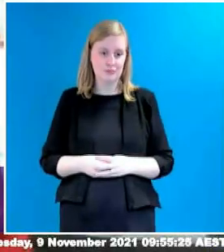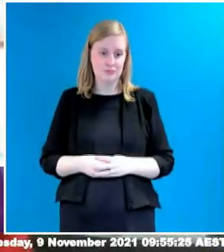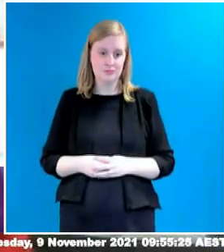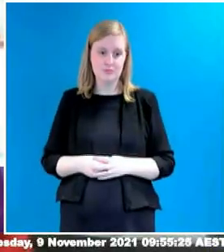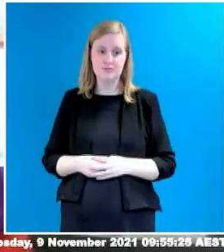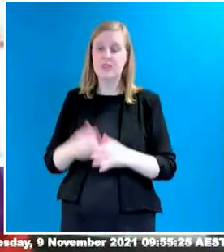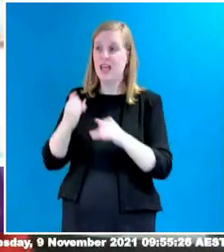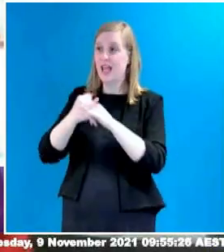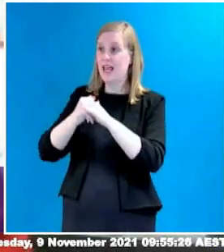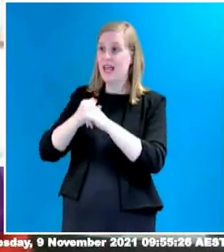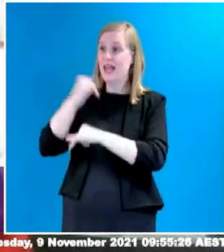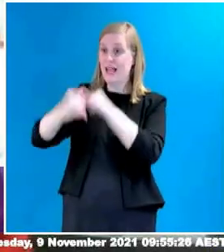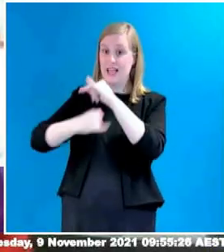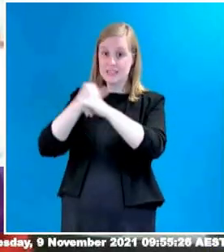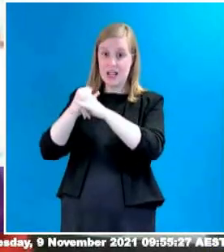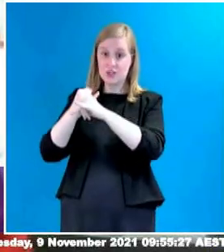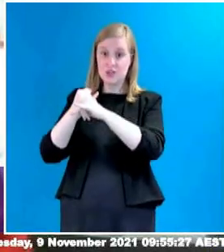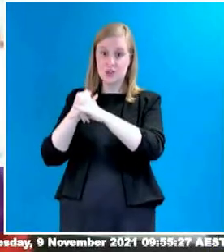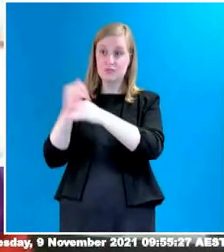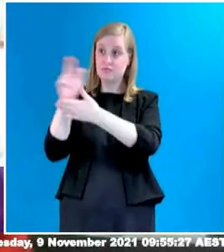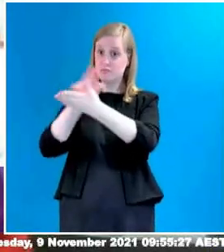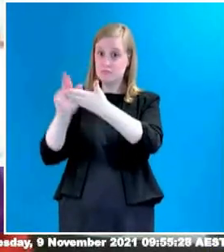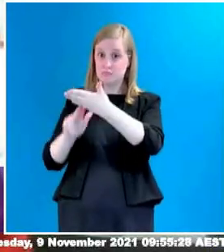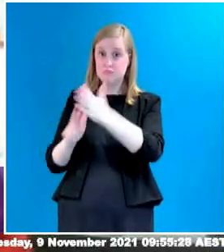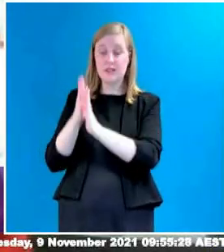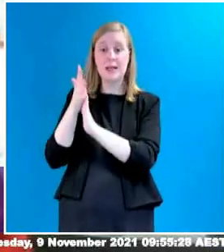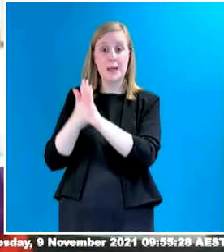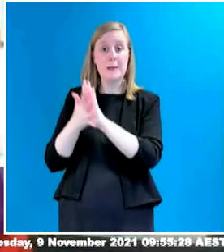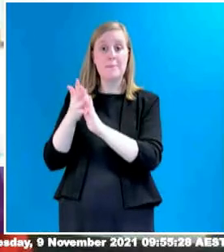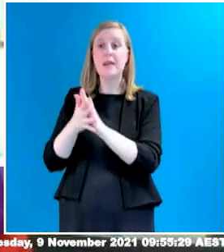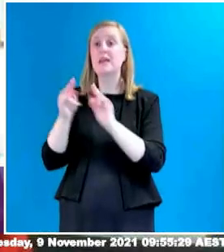have access to jurisprudence, both at the international level of the Human